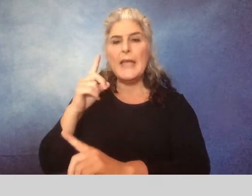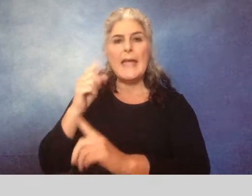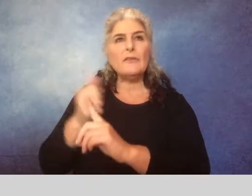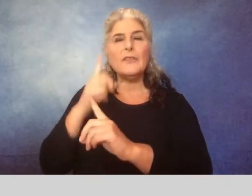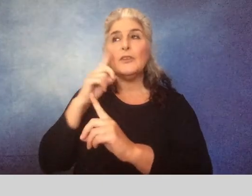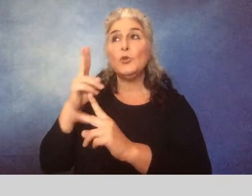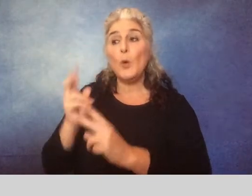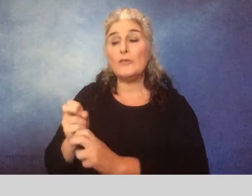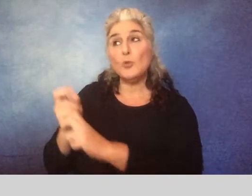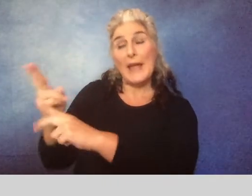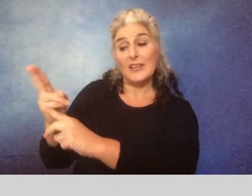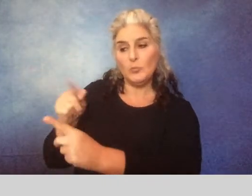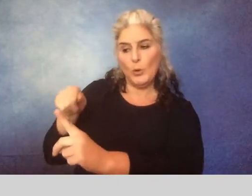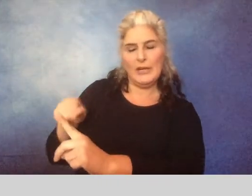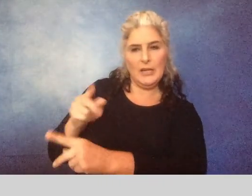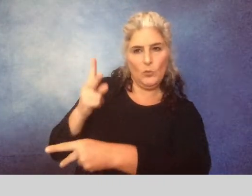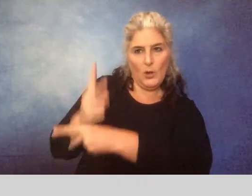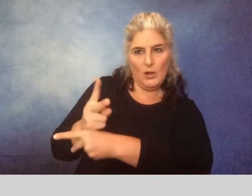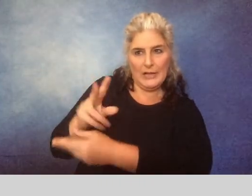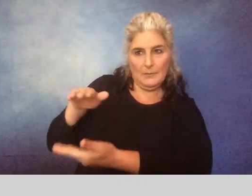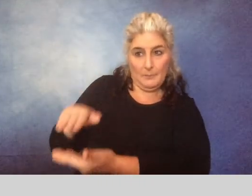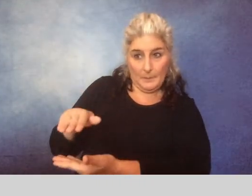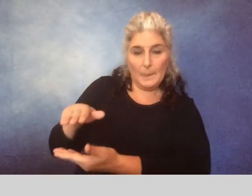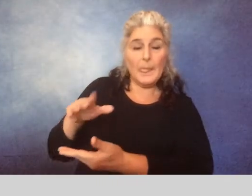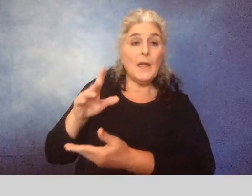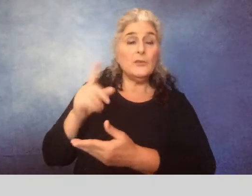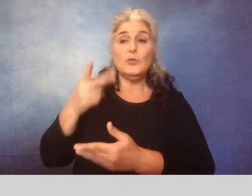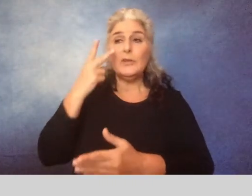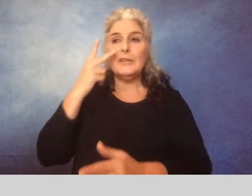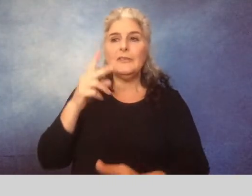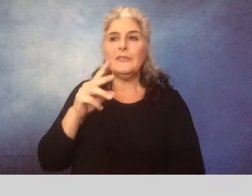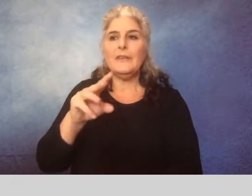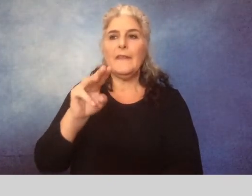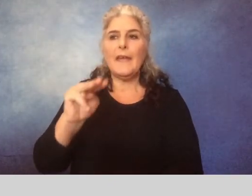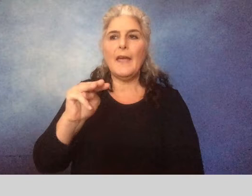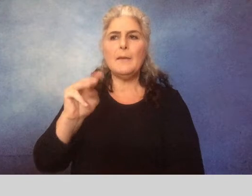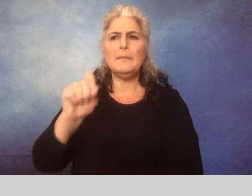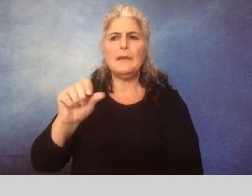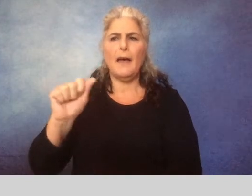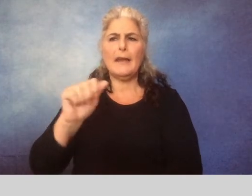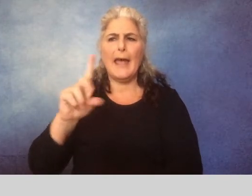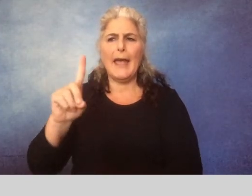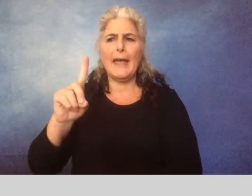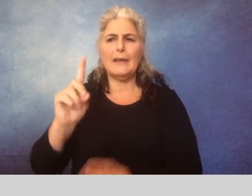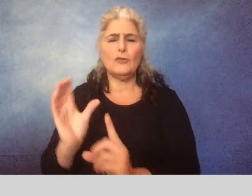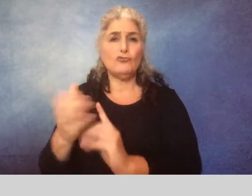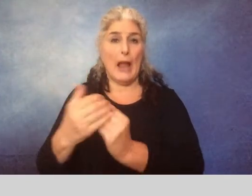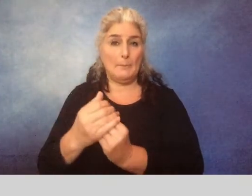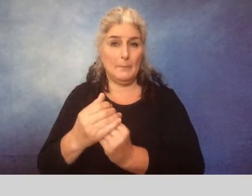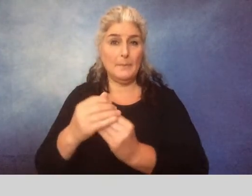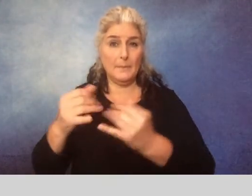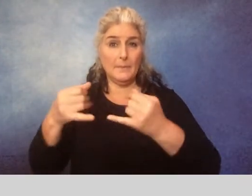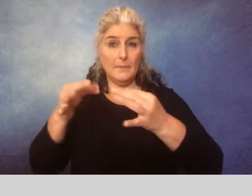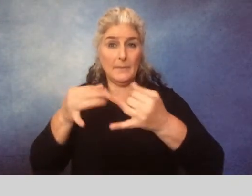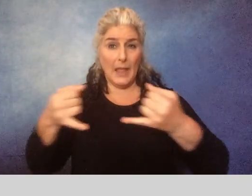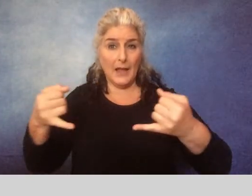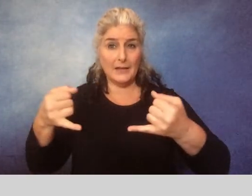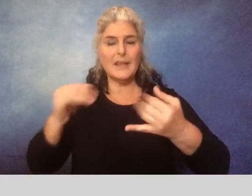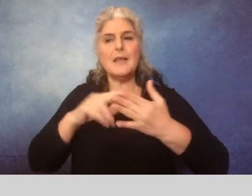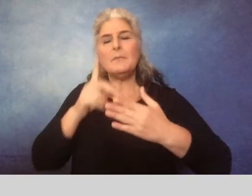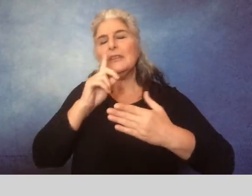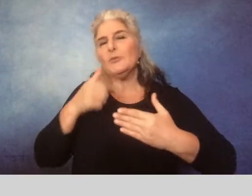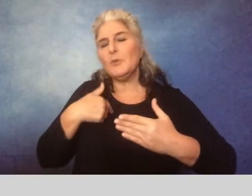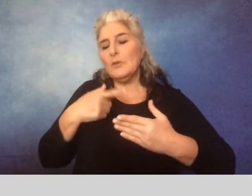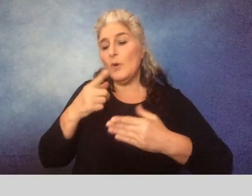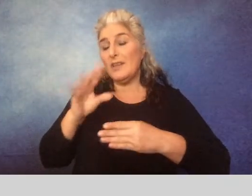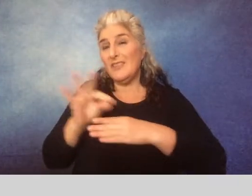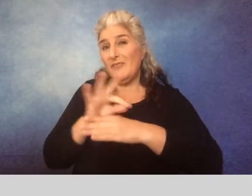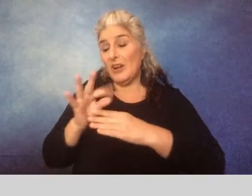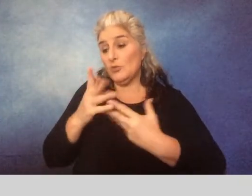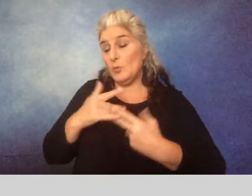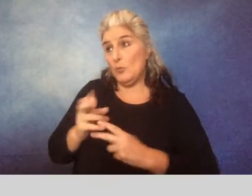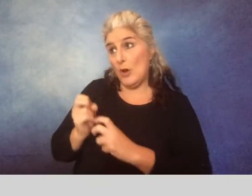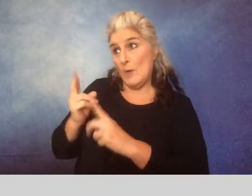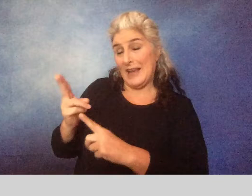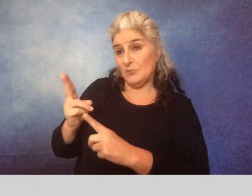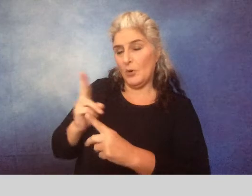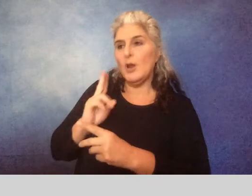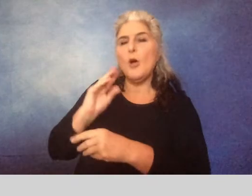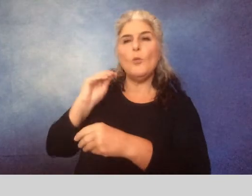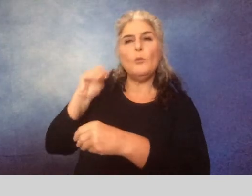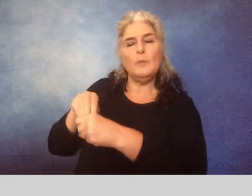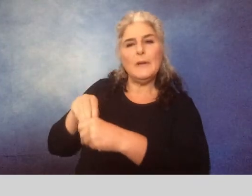So as you can see in the `m.addwrapped` line, right, we're adding the function that we want to export to the module, and that's more or less it.